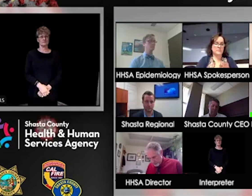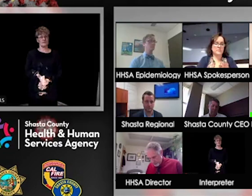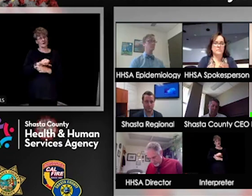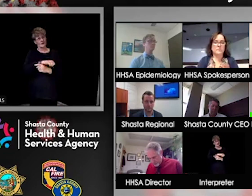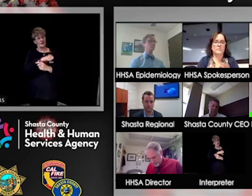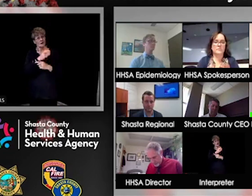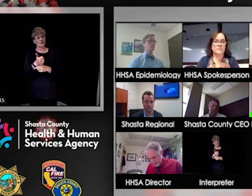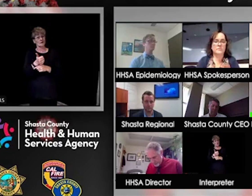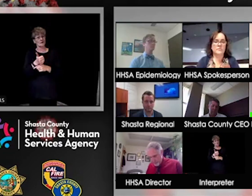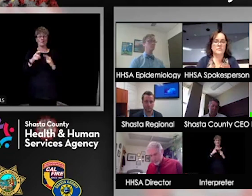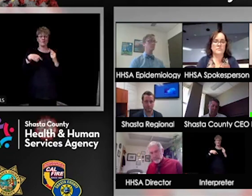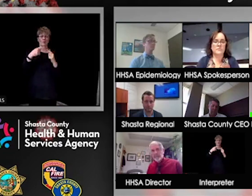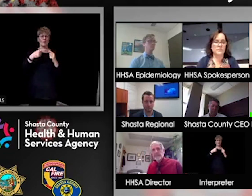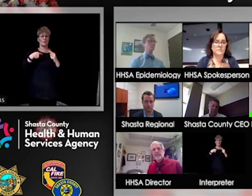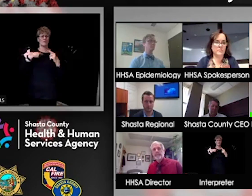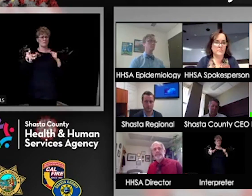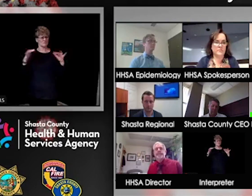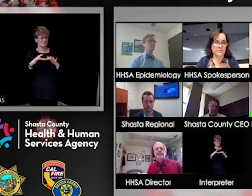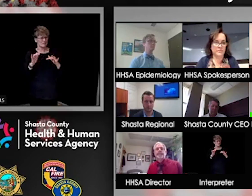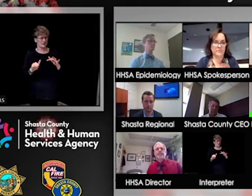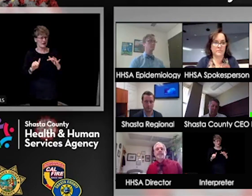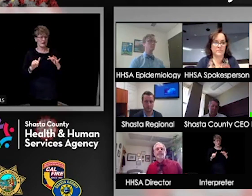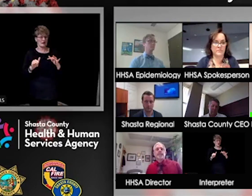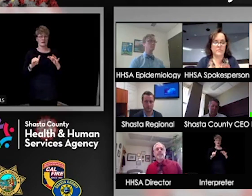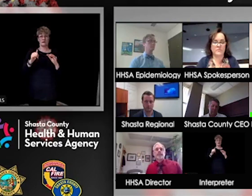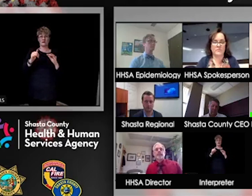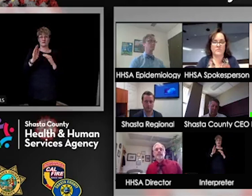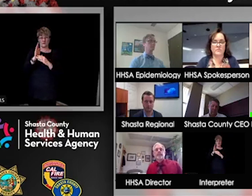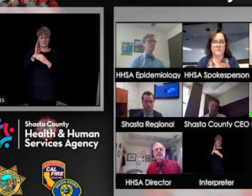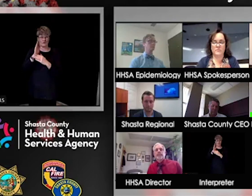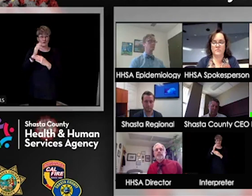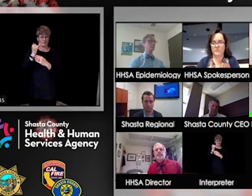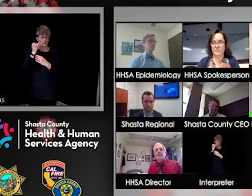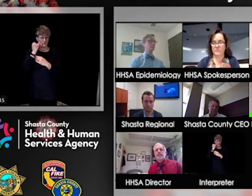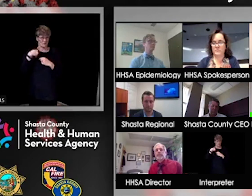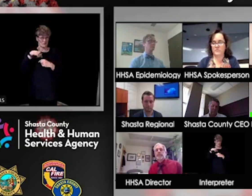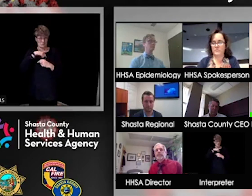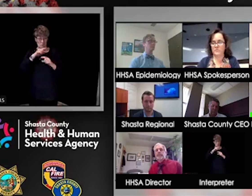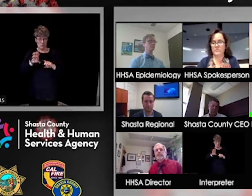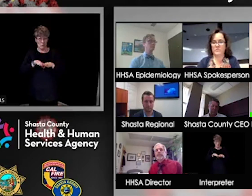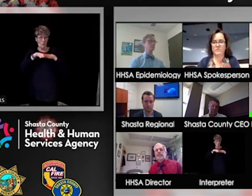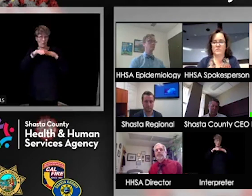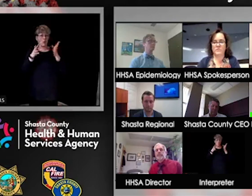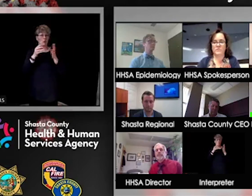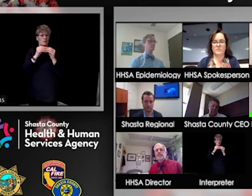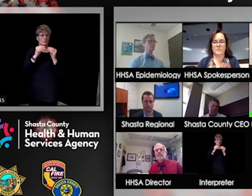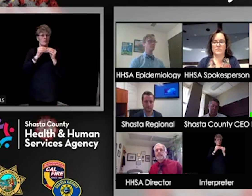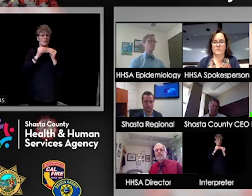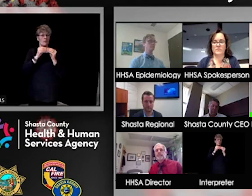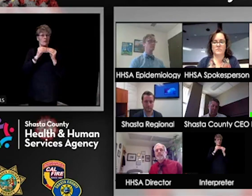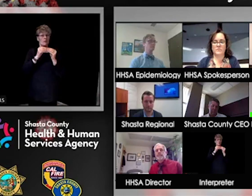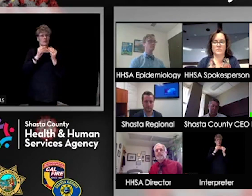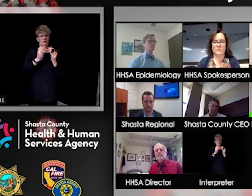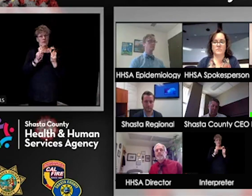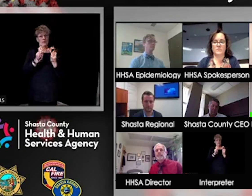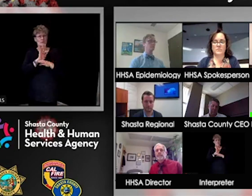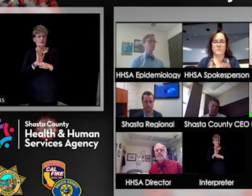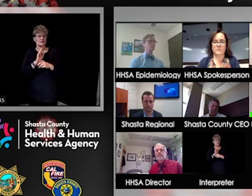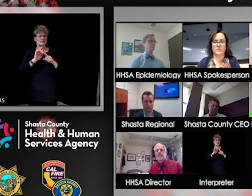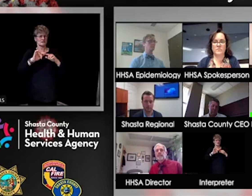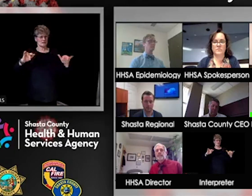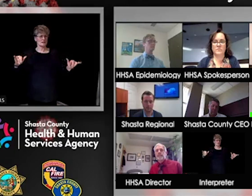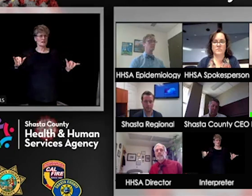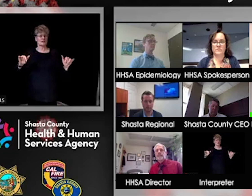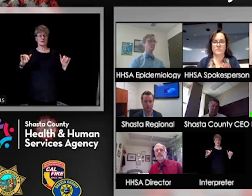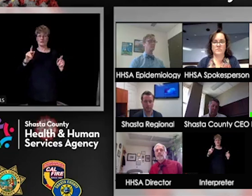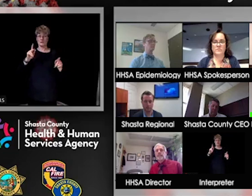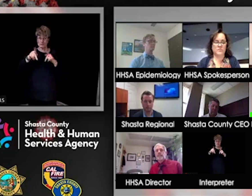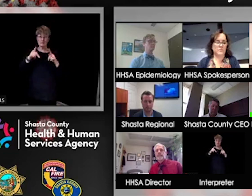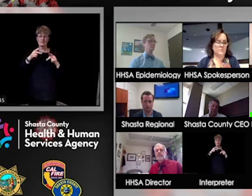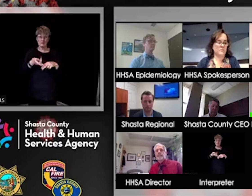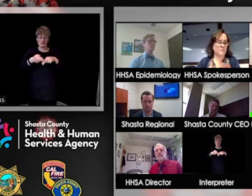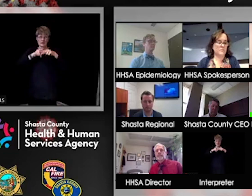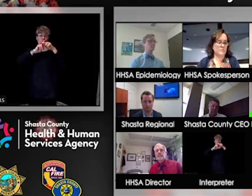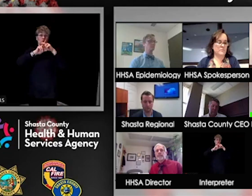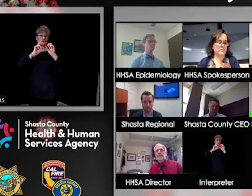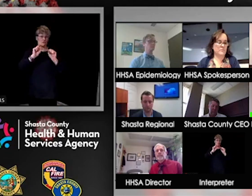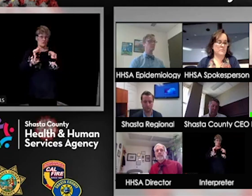bit that you're all of us have the would have increased potential to get exposed. And staff,